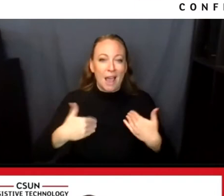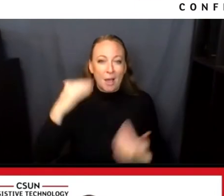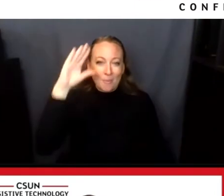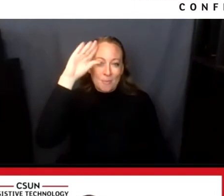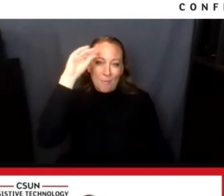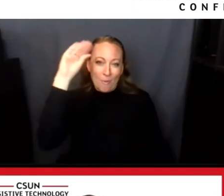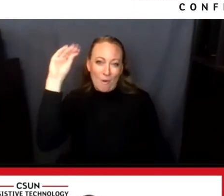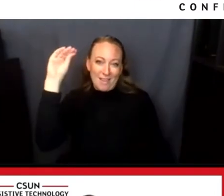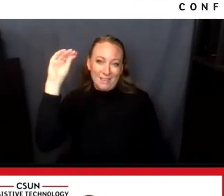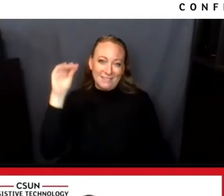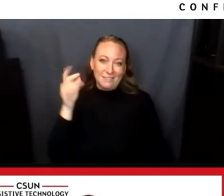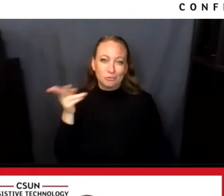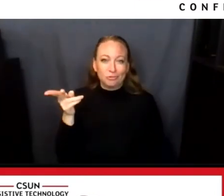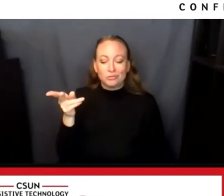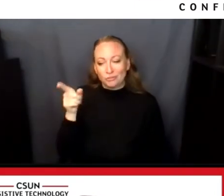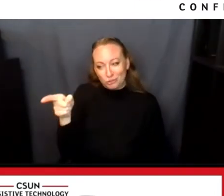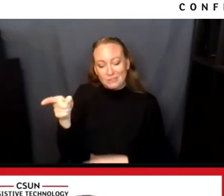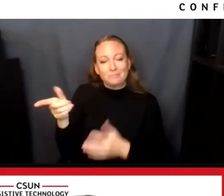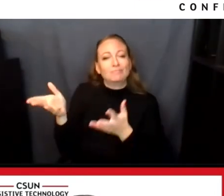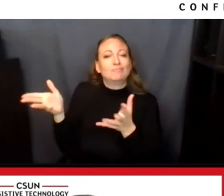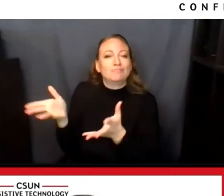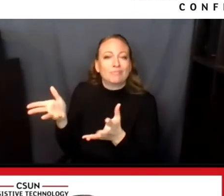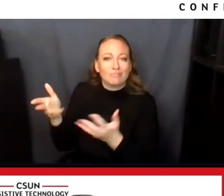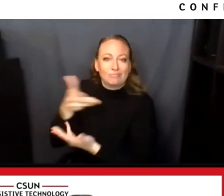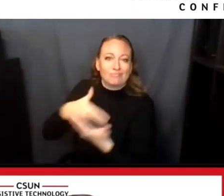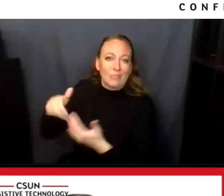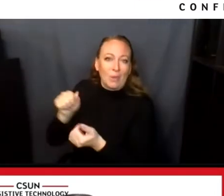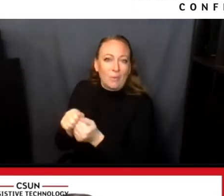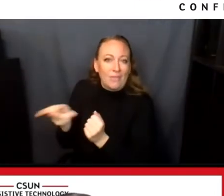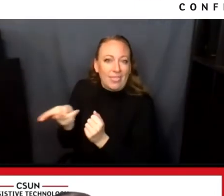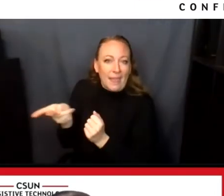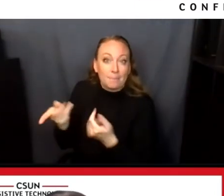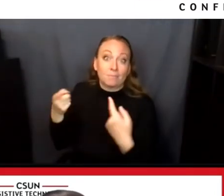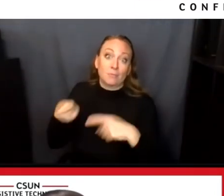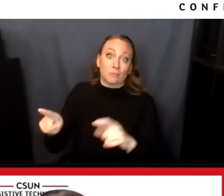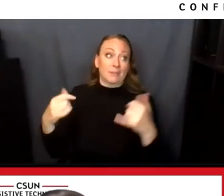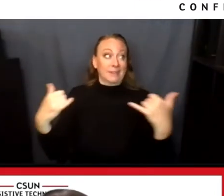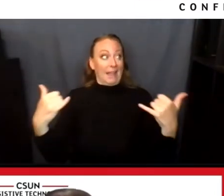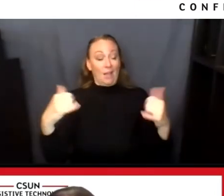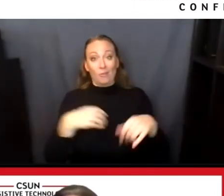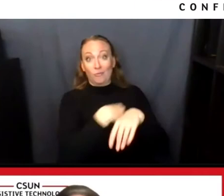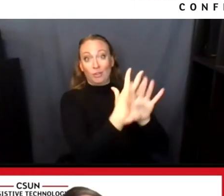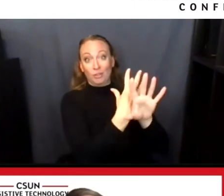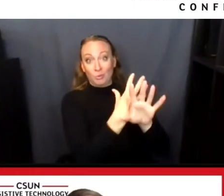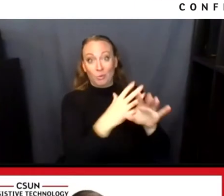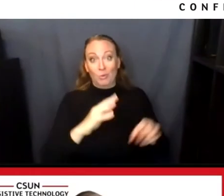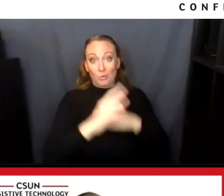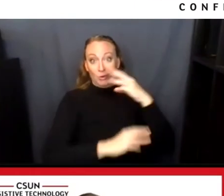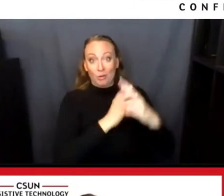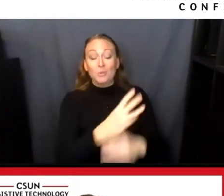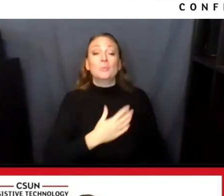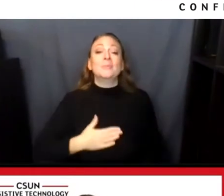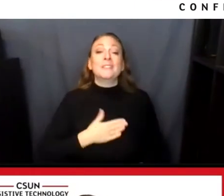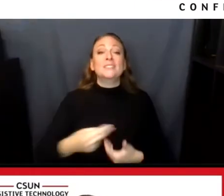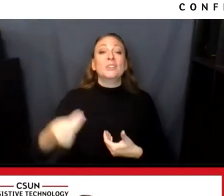has some time with now when we're in a virtual environment. So, if you would, please join me in welcoming through video,